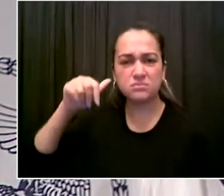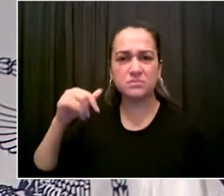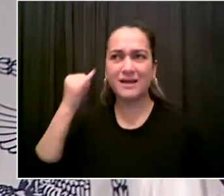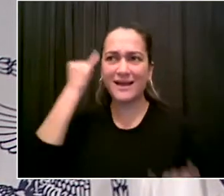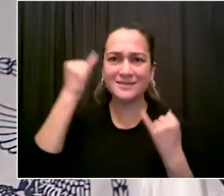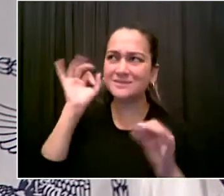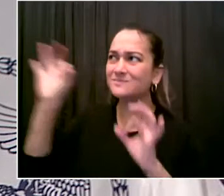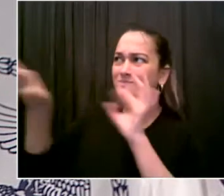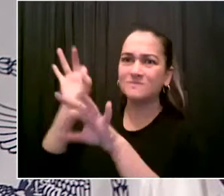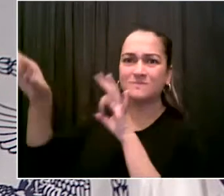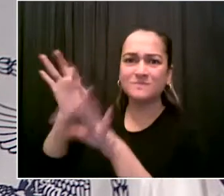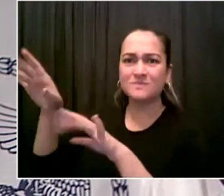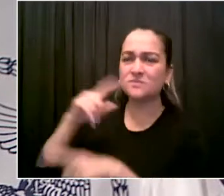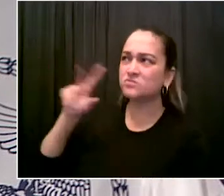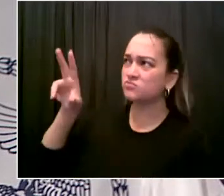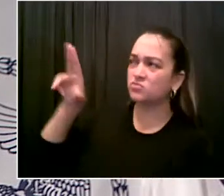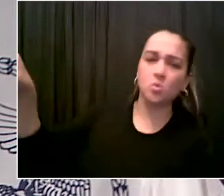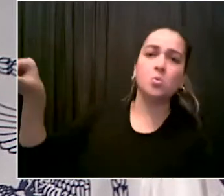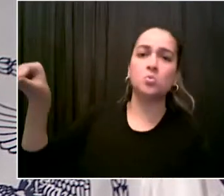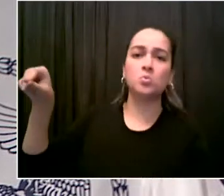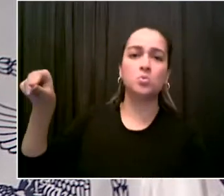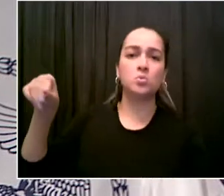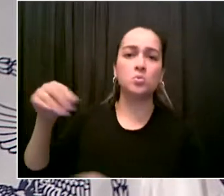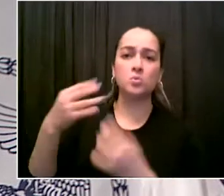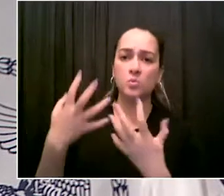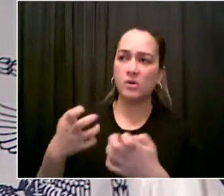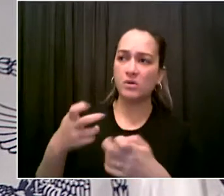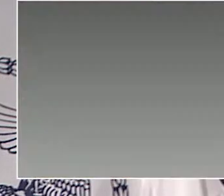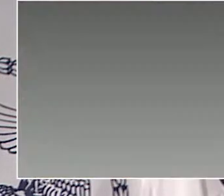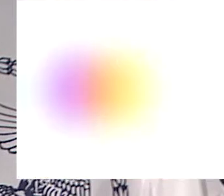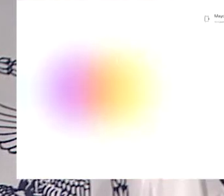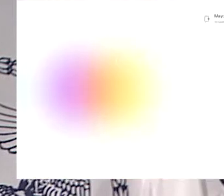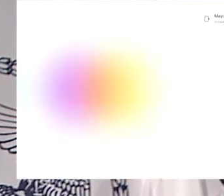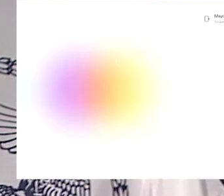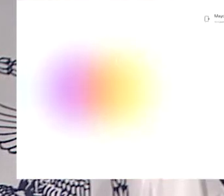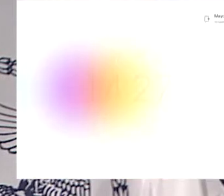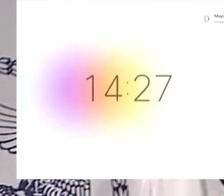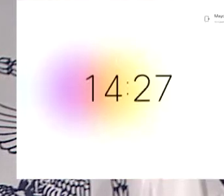COUNCIL GEORGIA PESTANA. THE PROGRESS WE ARE MAKING NOW WITH NYCHA IS A